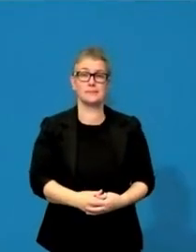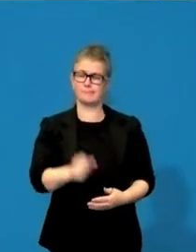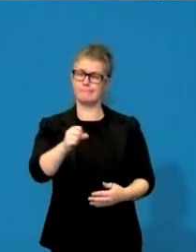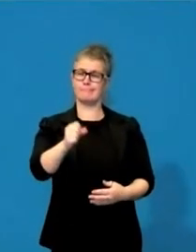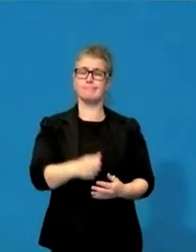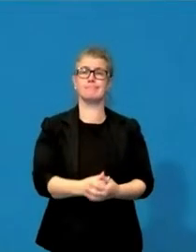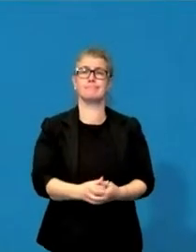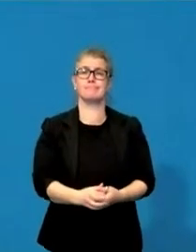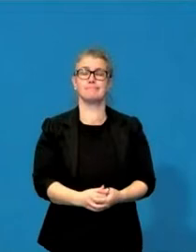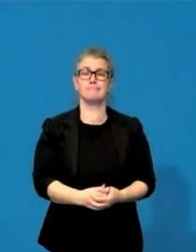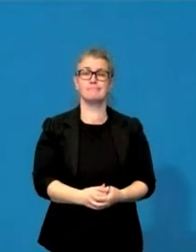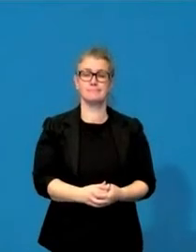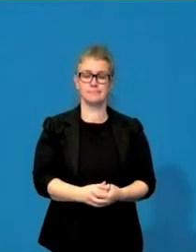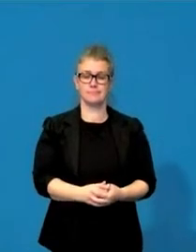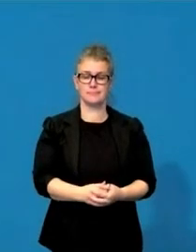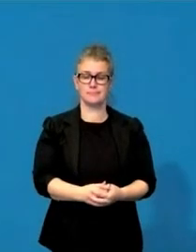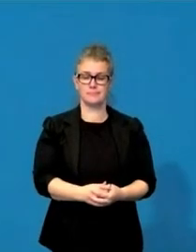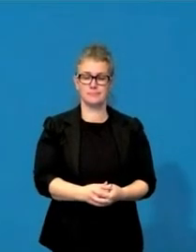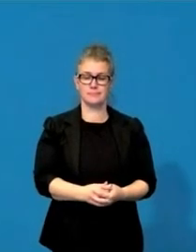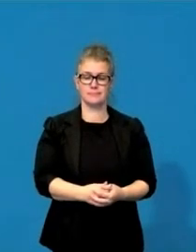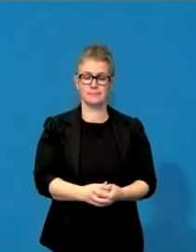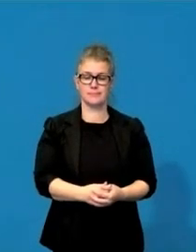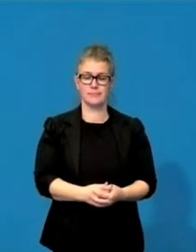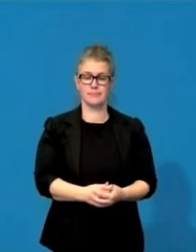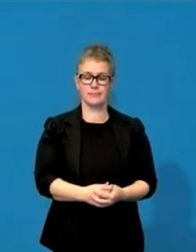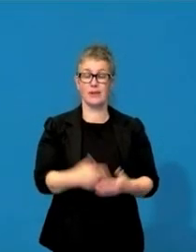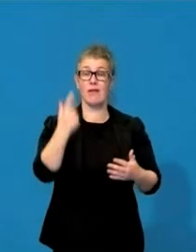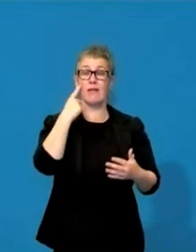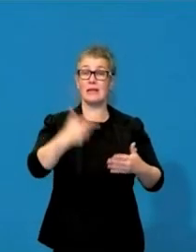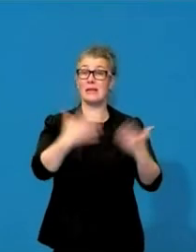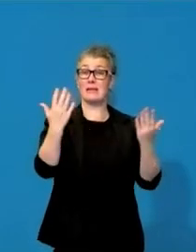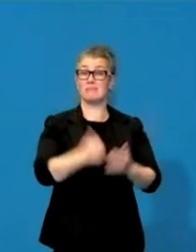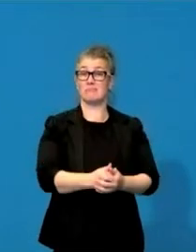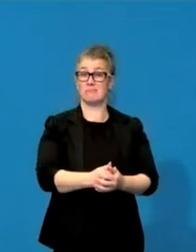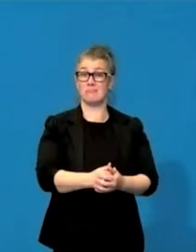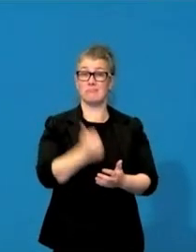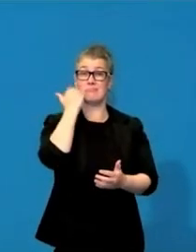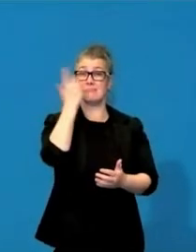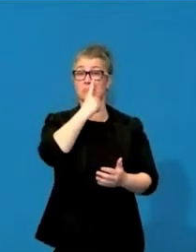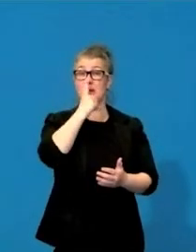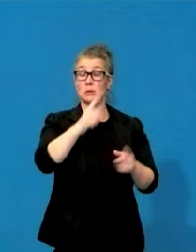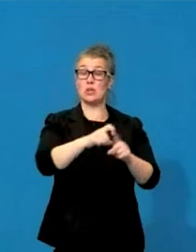Yeah, I think that's - in any sort of conversation, I think, with us Aboriginal people you got to go and talk to the person.